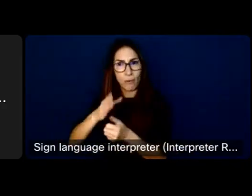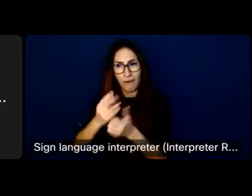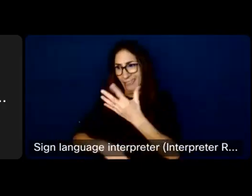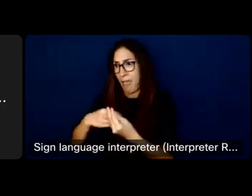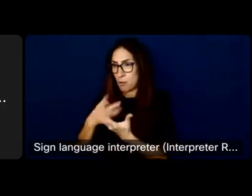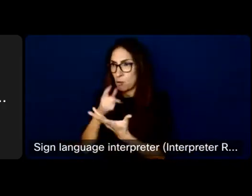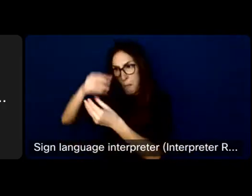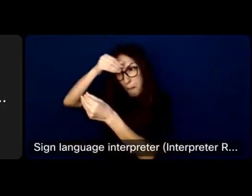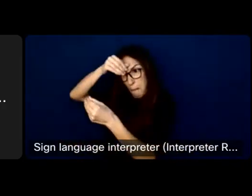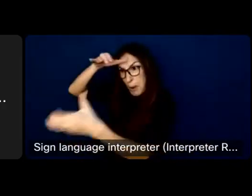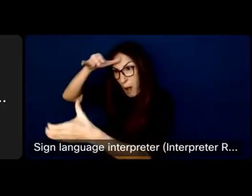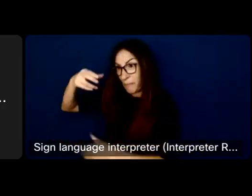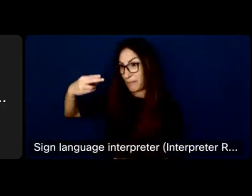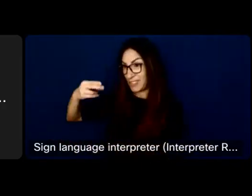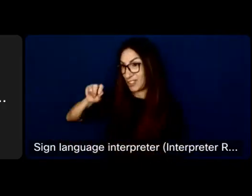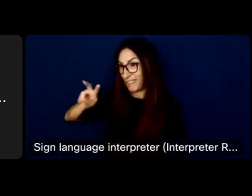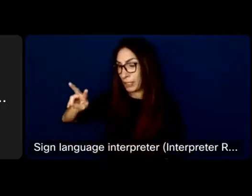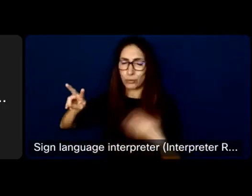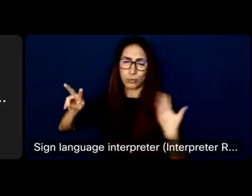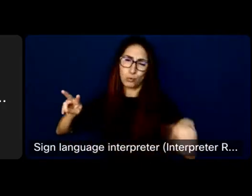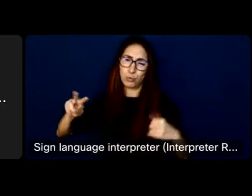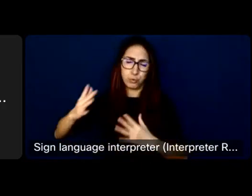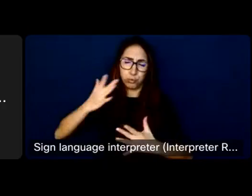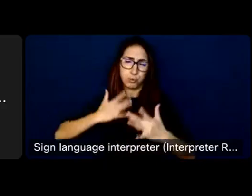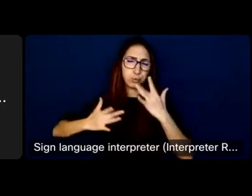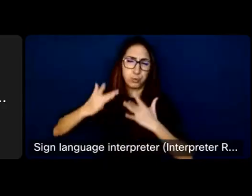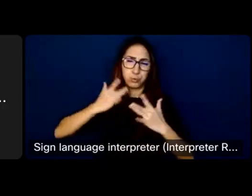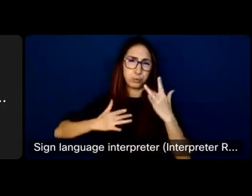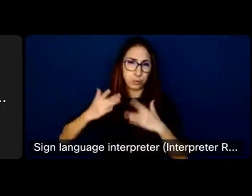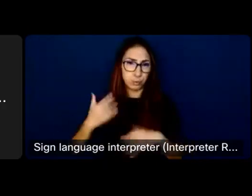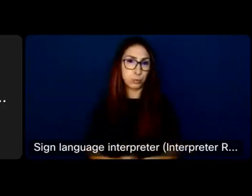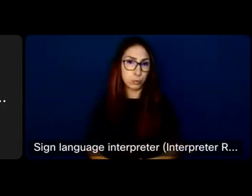we're talking about fragmented care. Many of us, myself